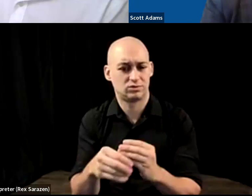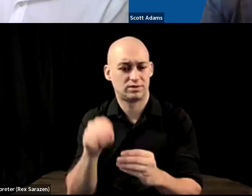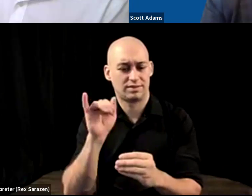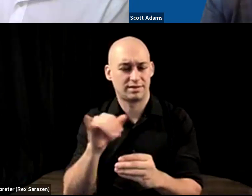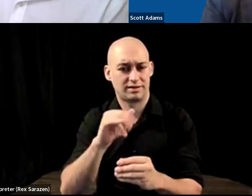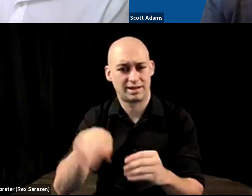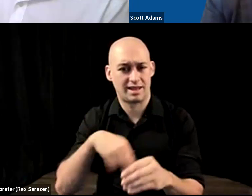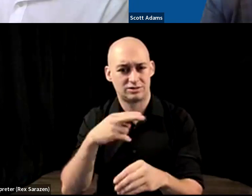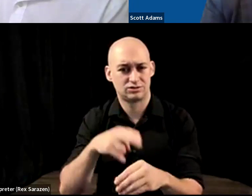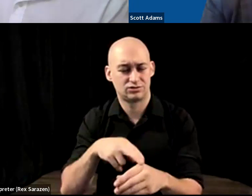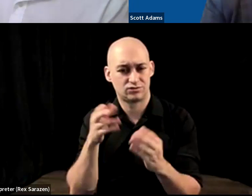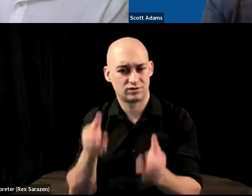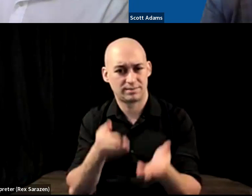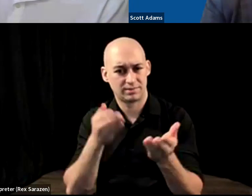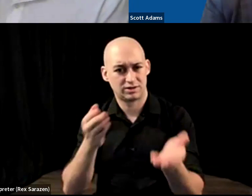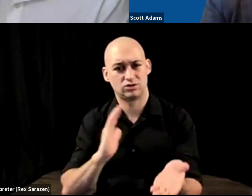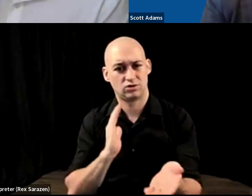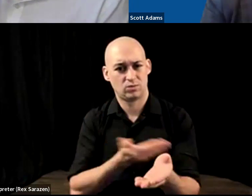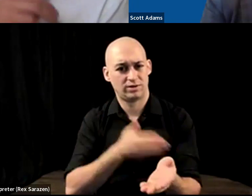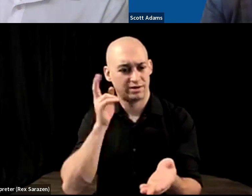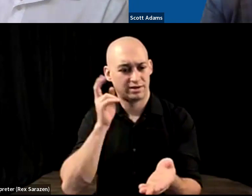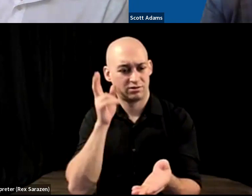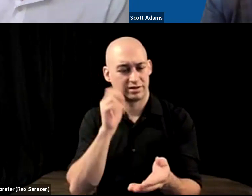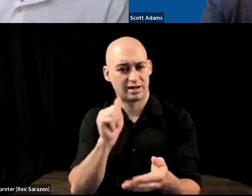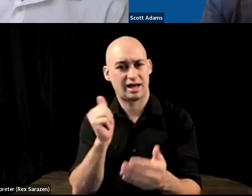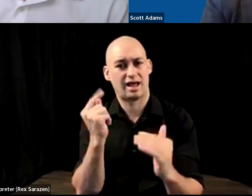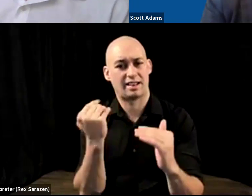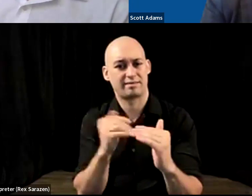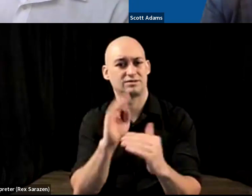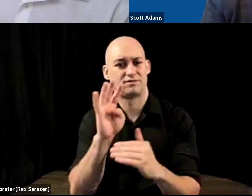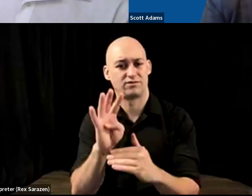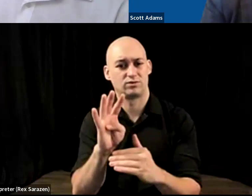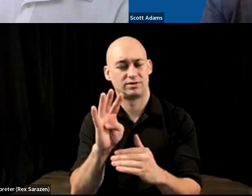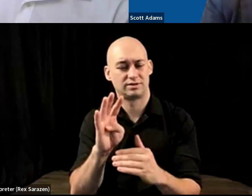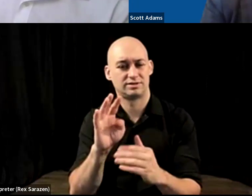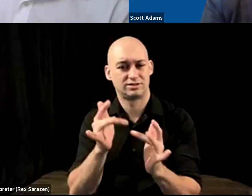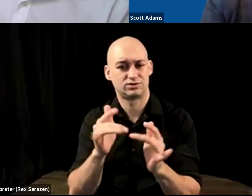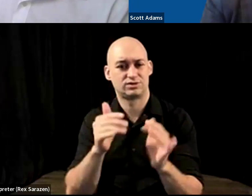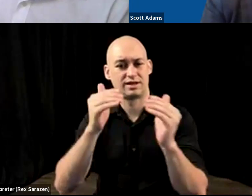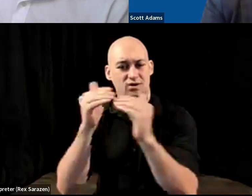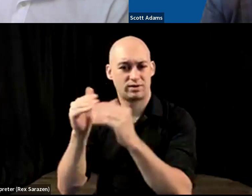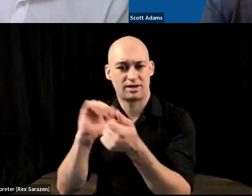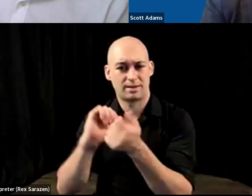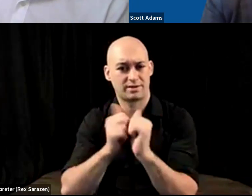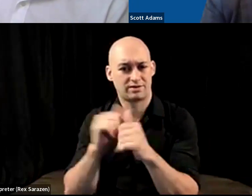recommendation that we're hearing, at least for the digital equity competitive grant program, is